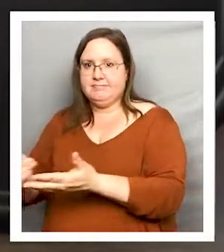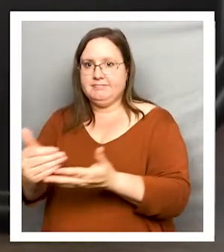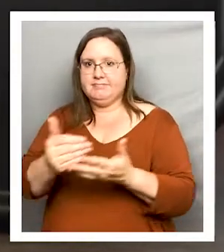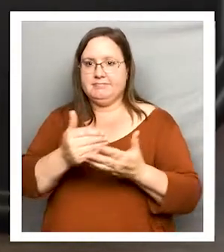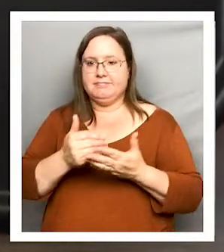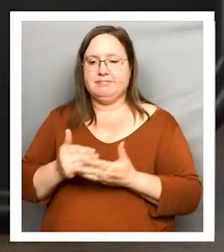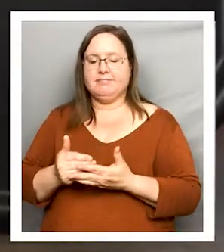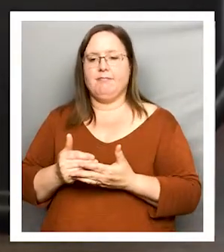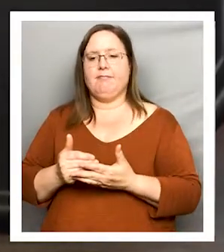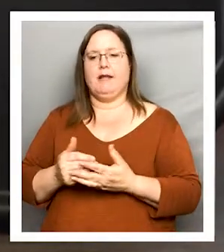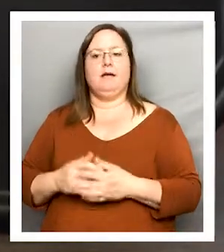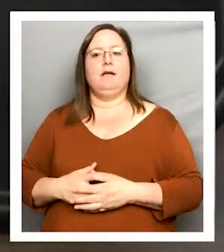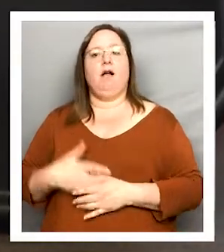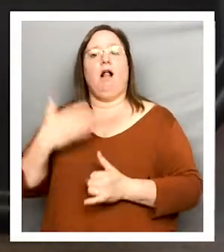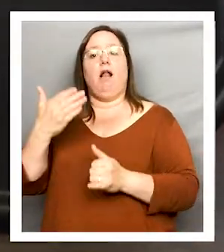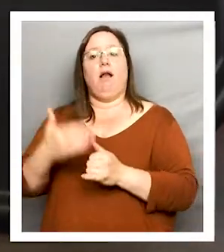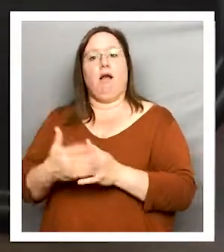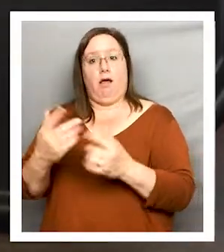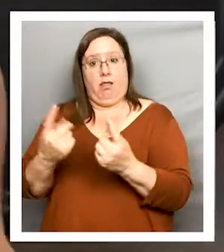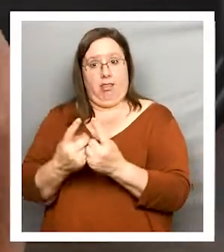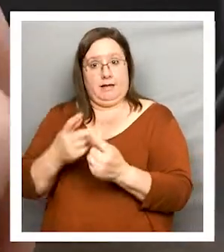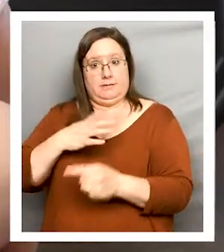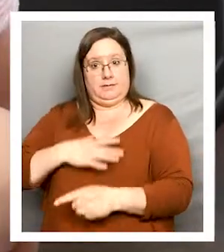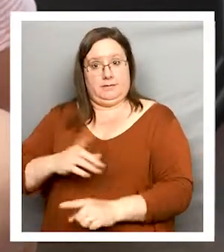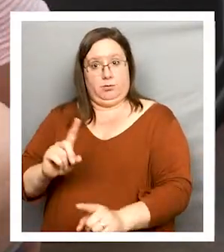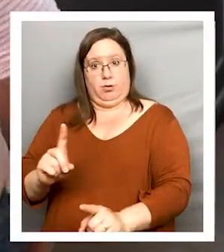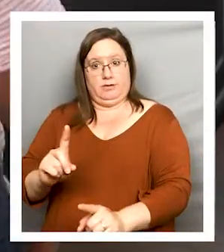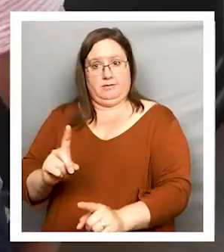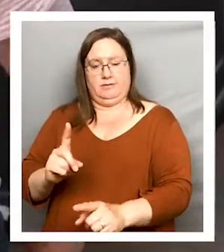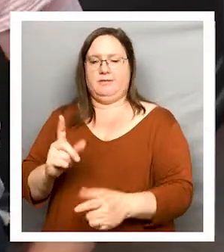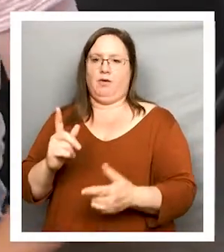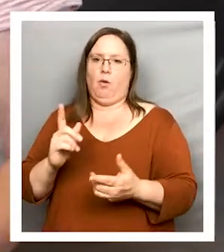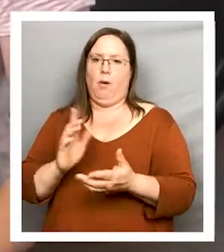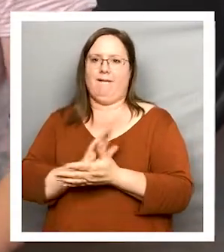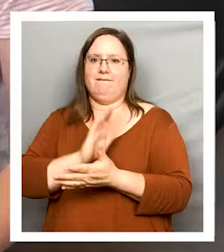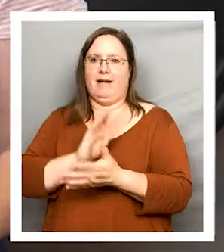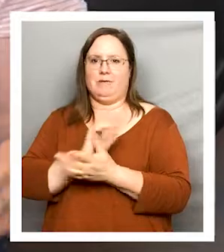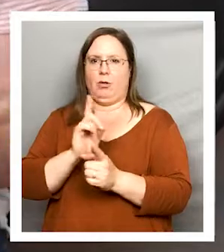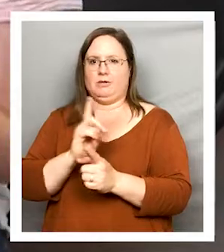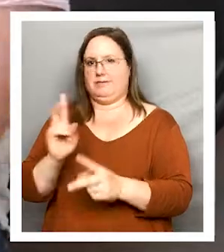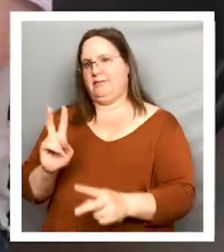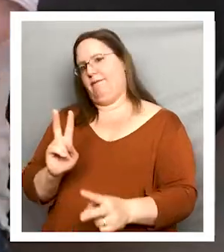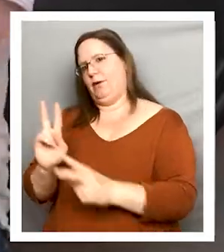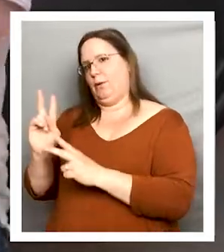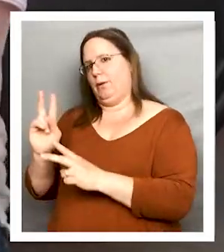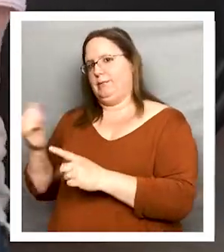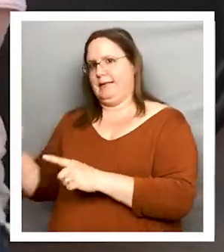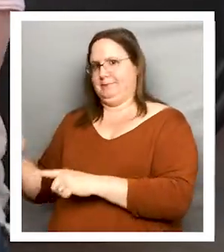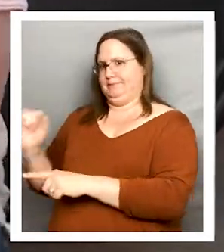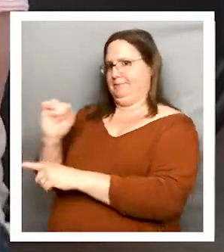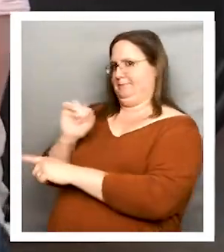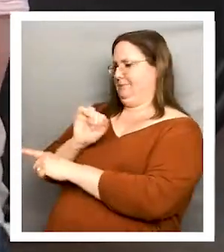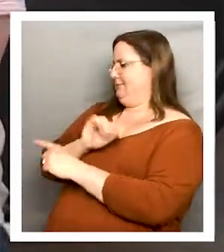for you guys to see this one is some sort